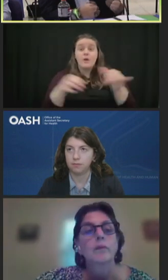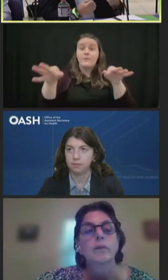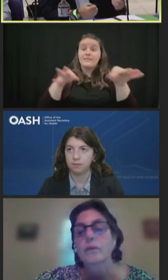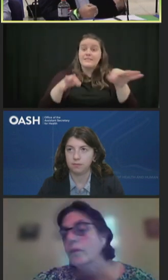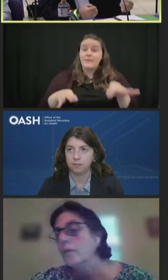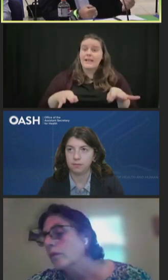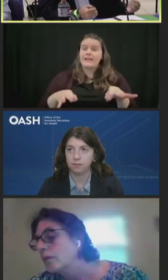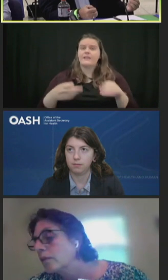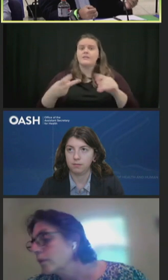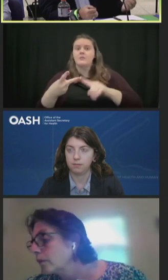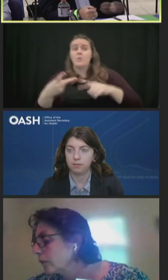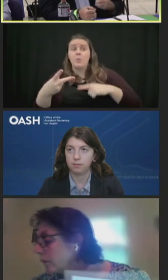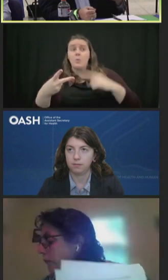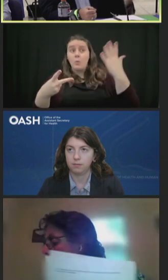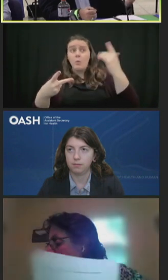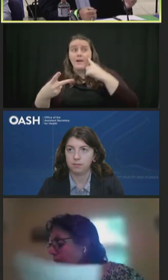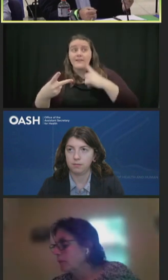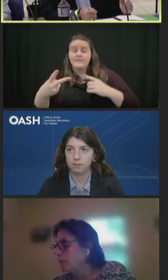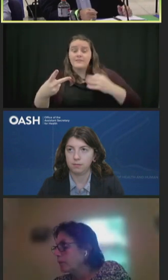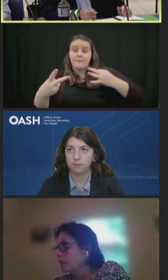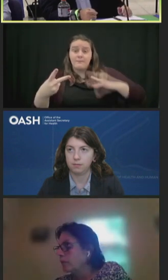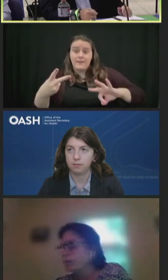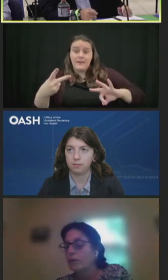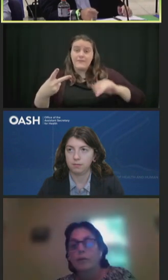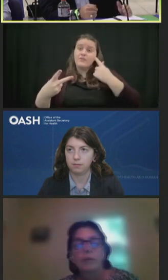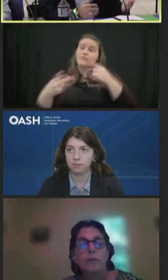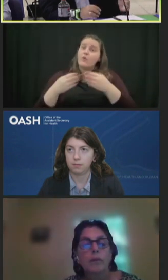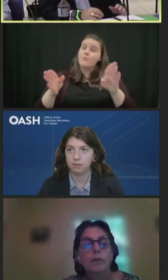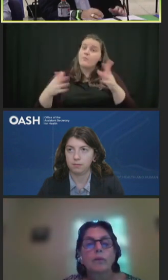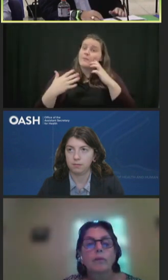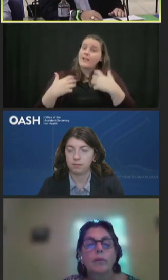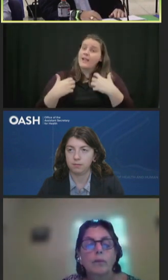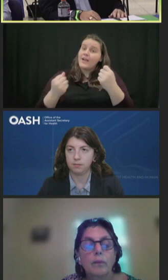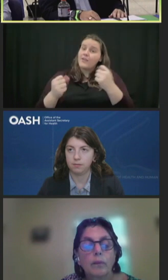that is a benefit to public health. But thank you for the insights. Hopefully,